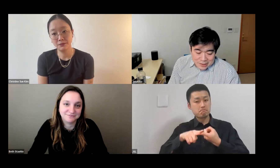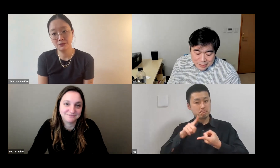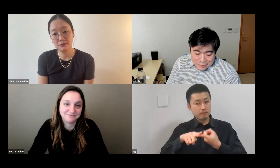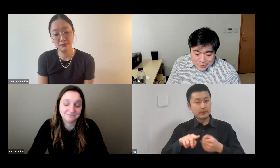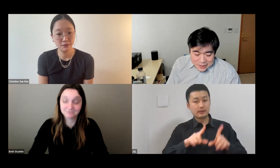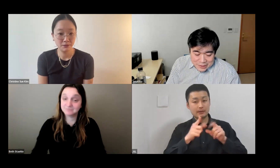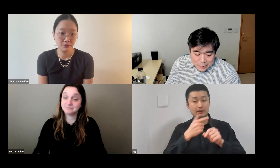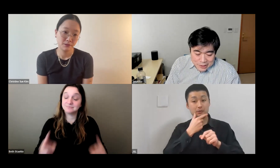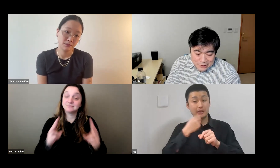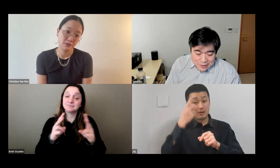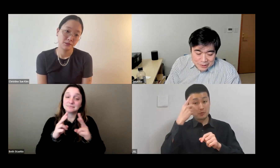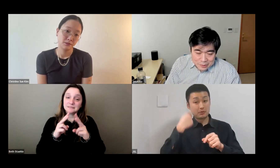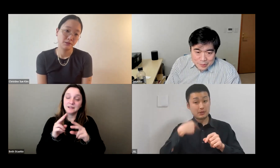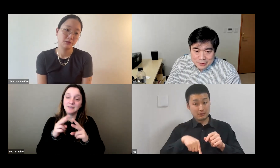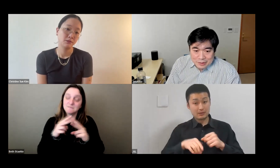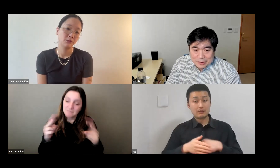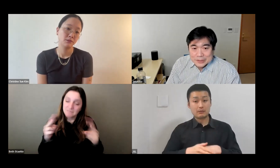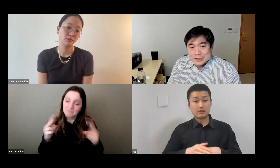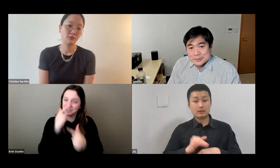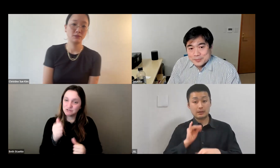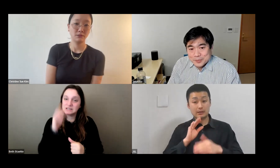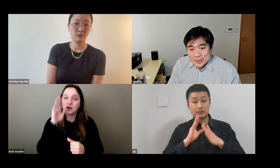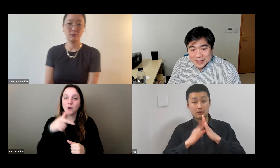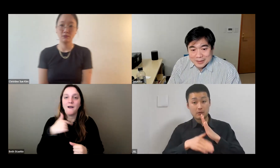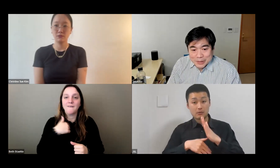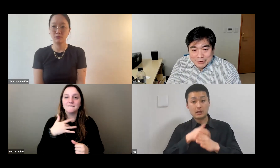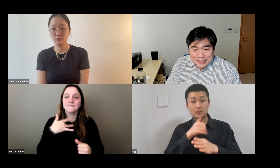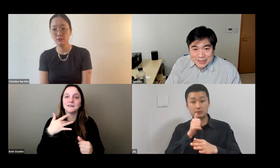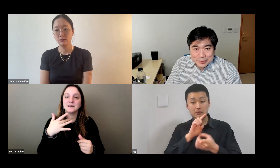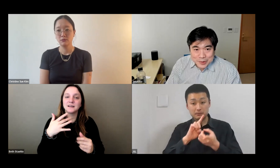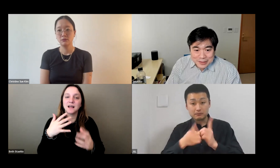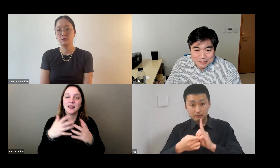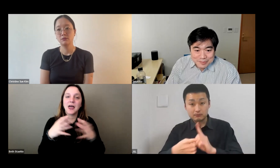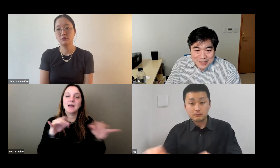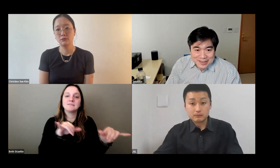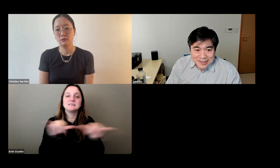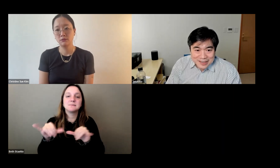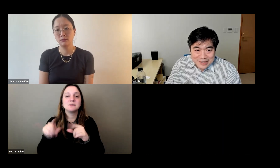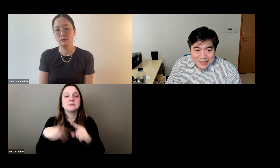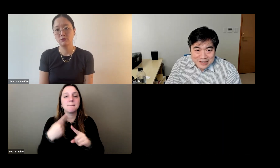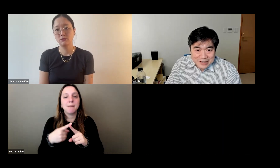There are many similarities with autism and parenting as well that I think